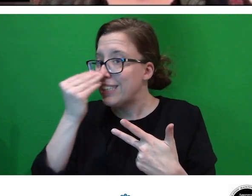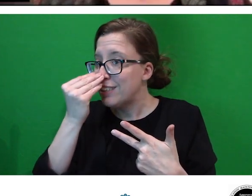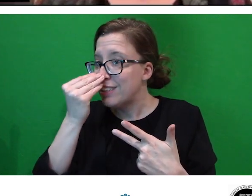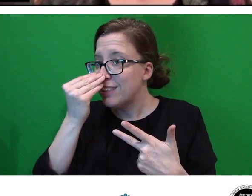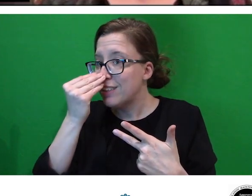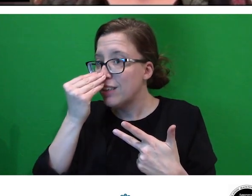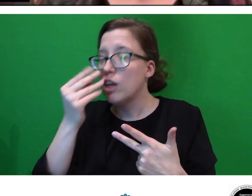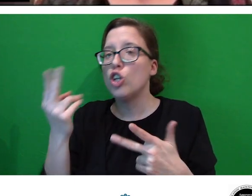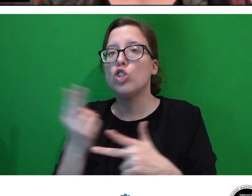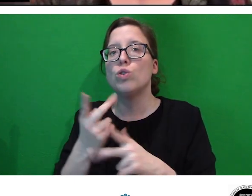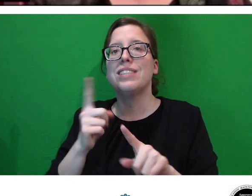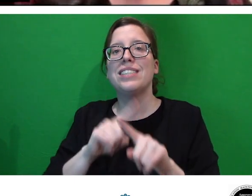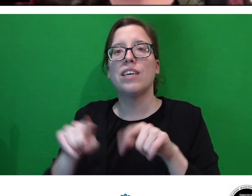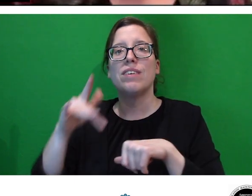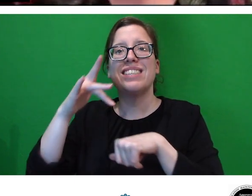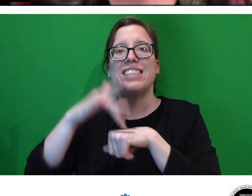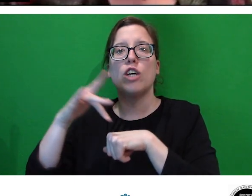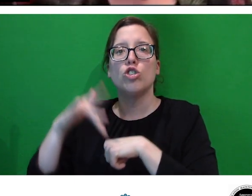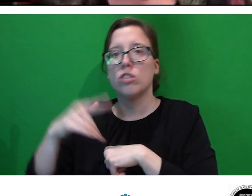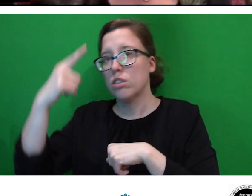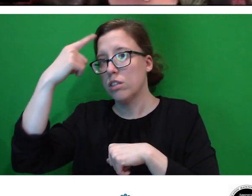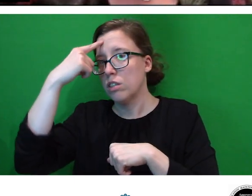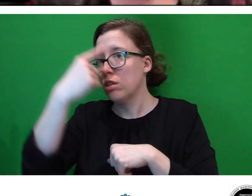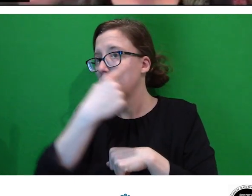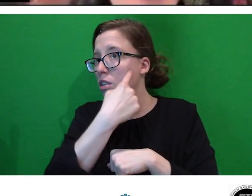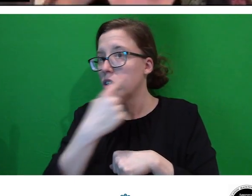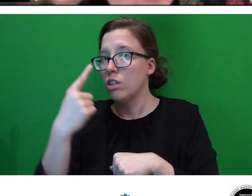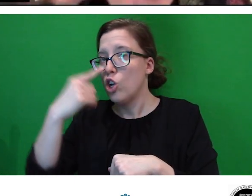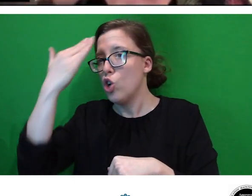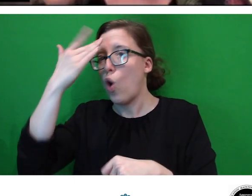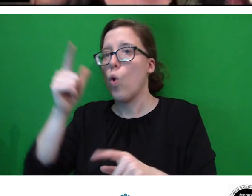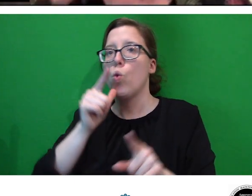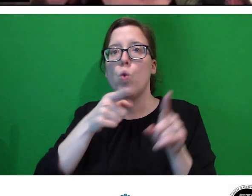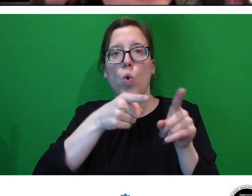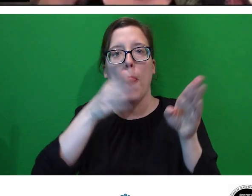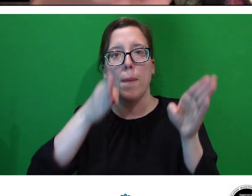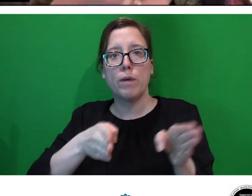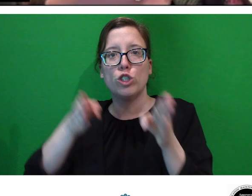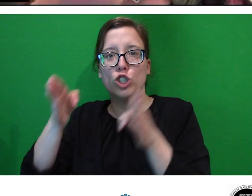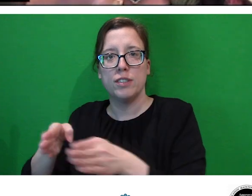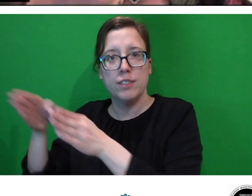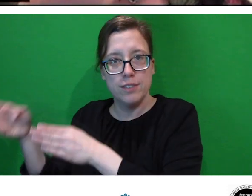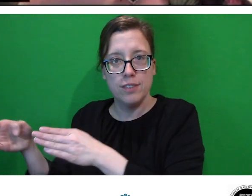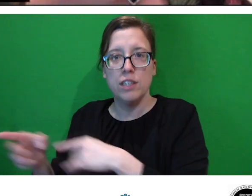So we got it. So daddy kissed her here. Mama kissed her here, brother kissed her